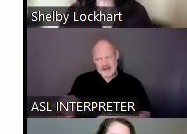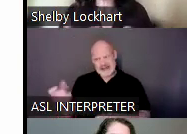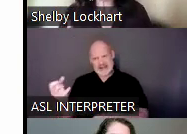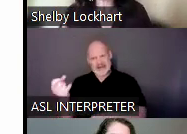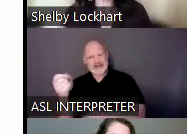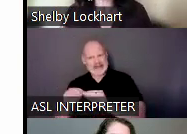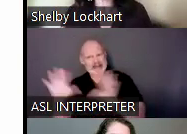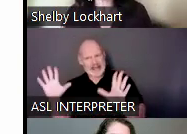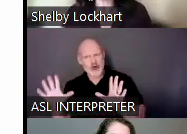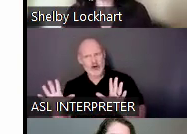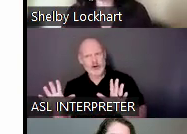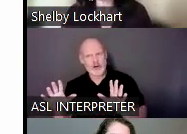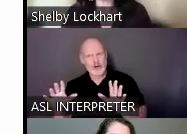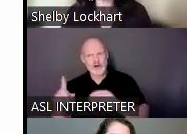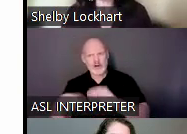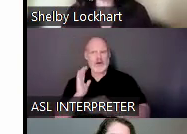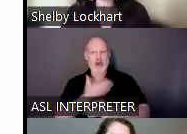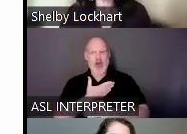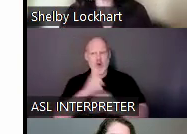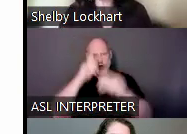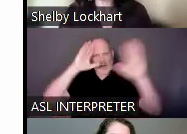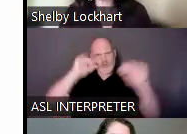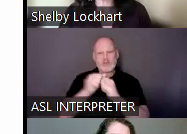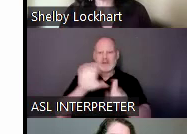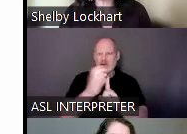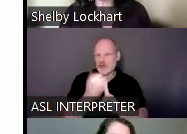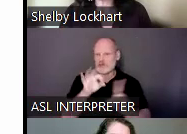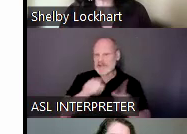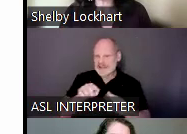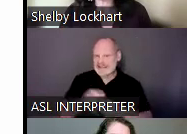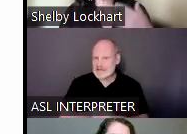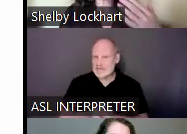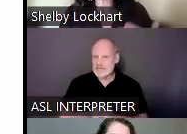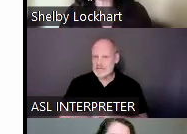how we have this culture of attendance - do we have these common behaviors that are clearly